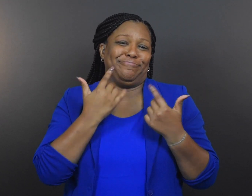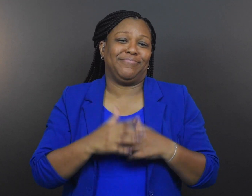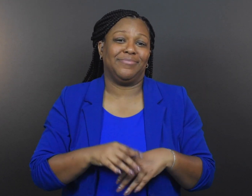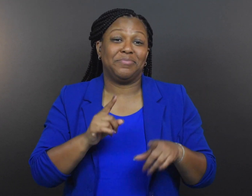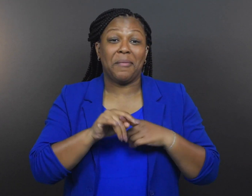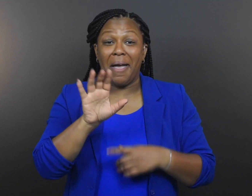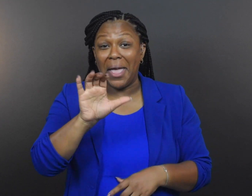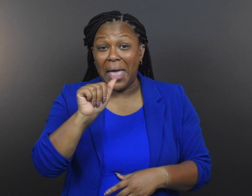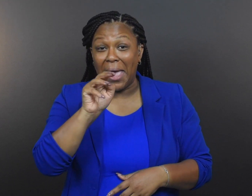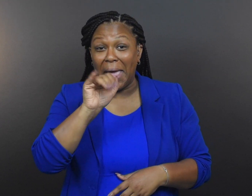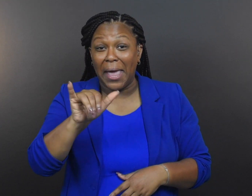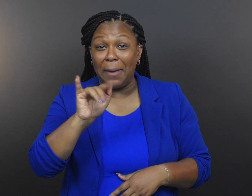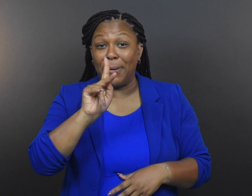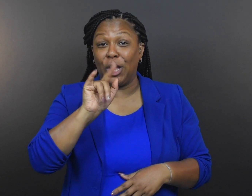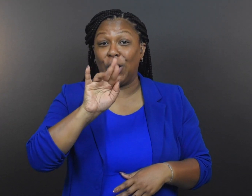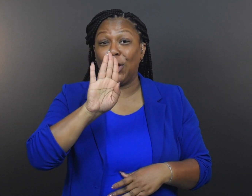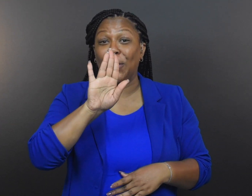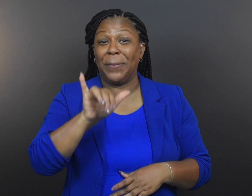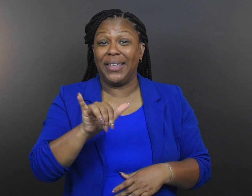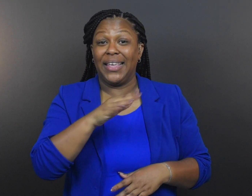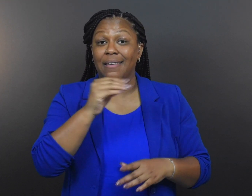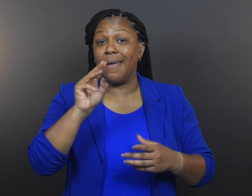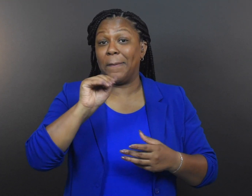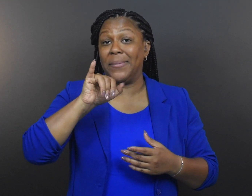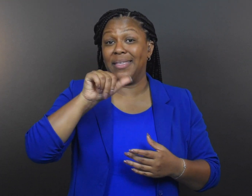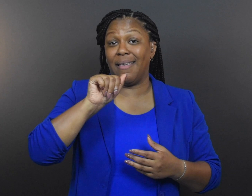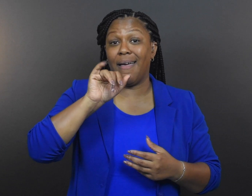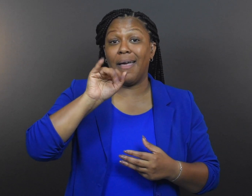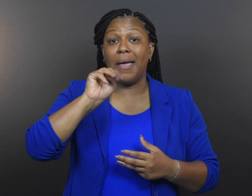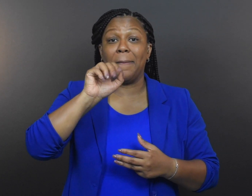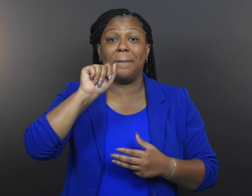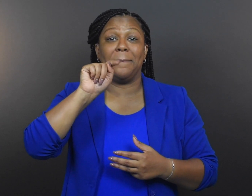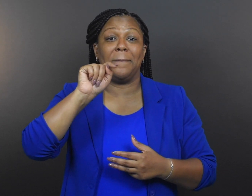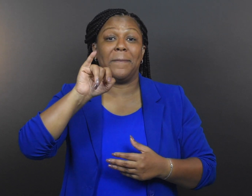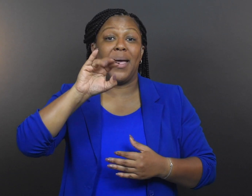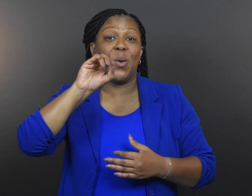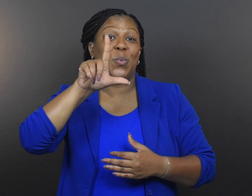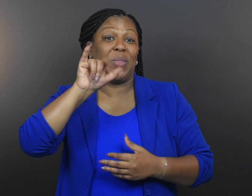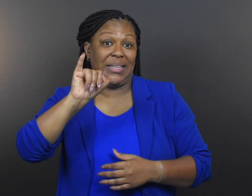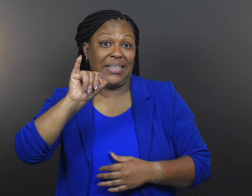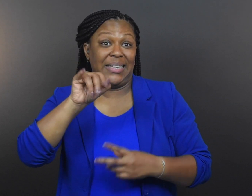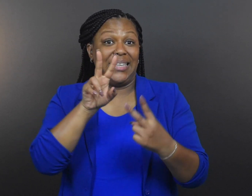But Amy Kirby and Mia Mattioli have probably heard them already.